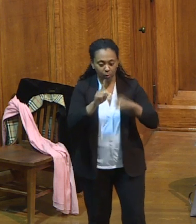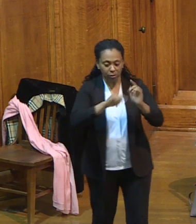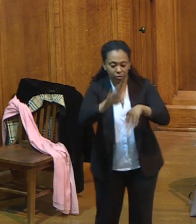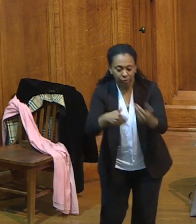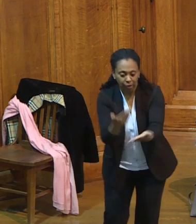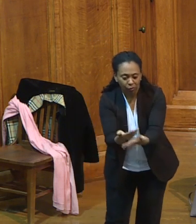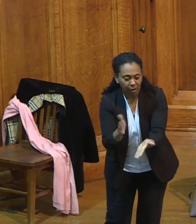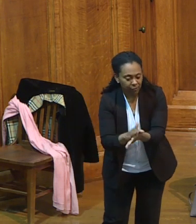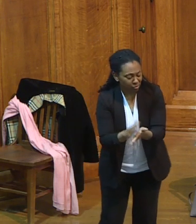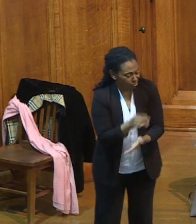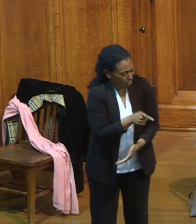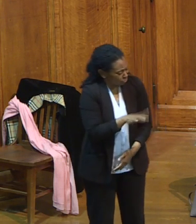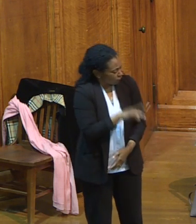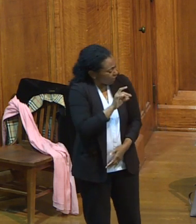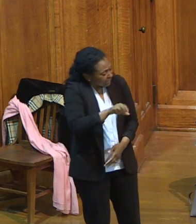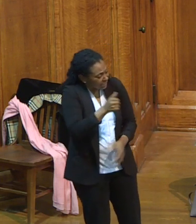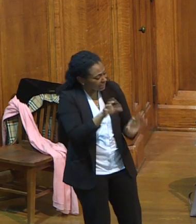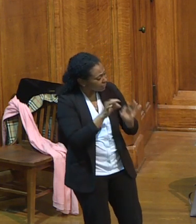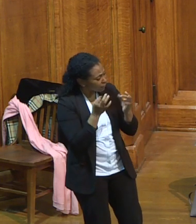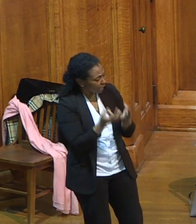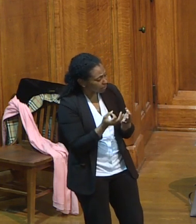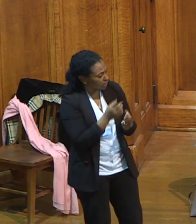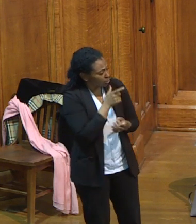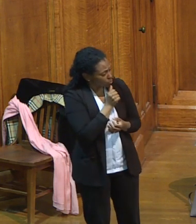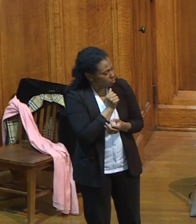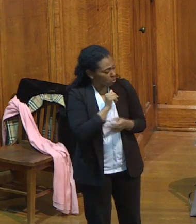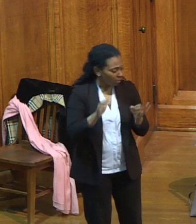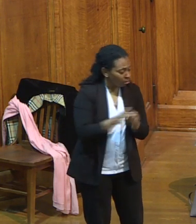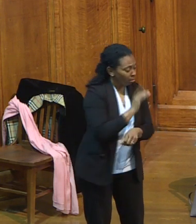Did you find any families like that or is that something you'd be interested in?